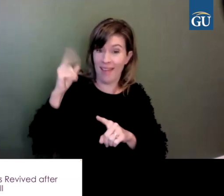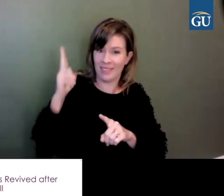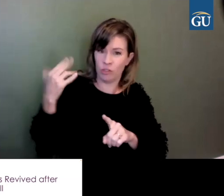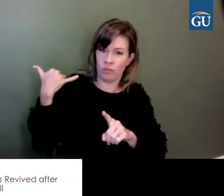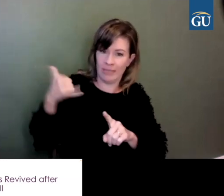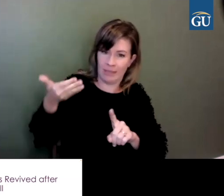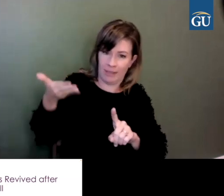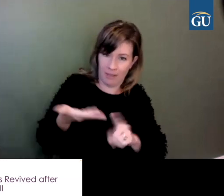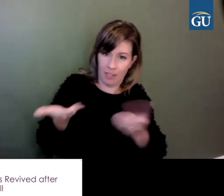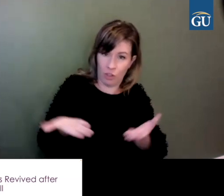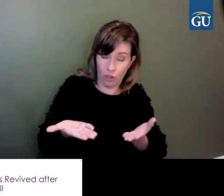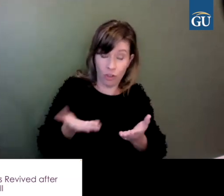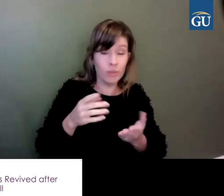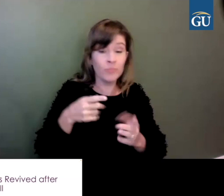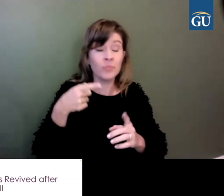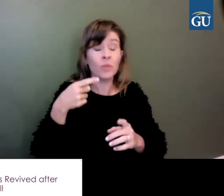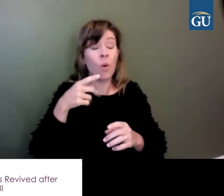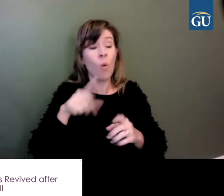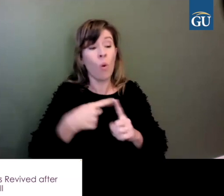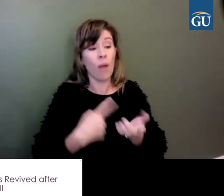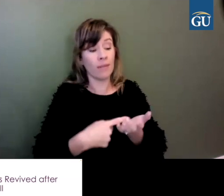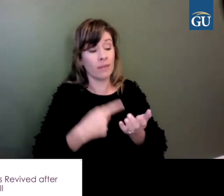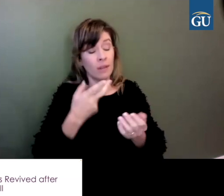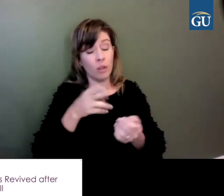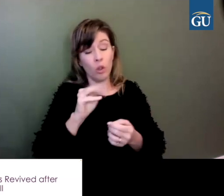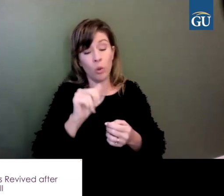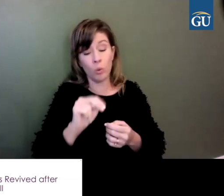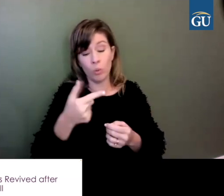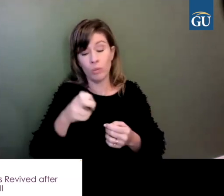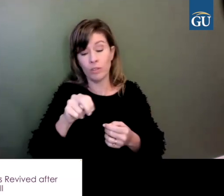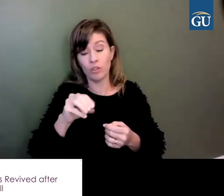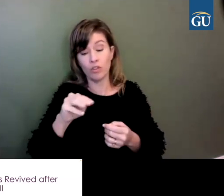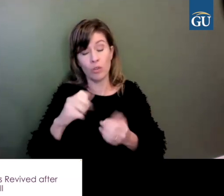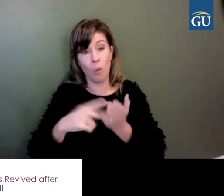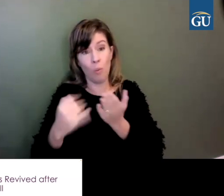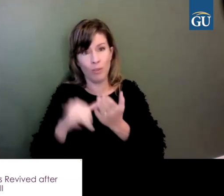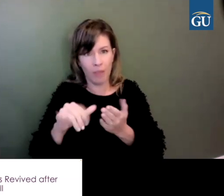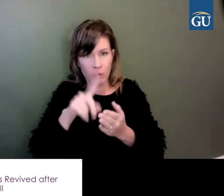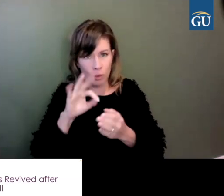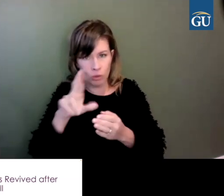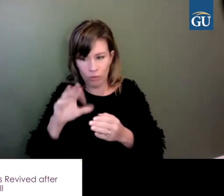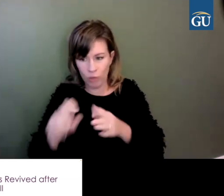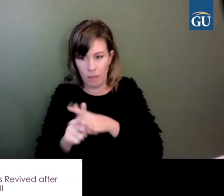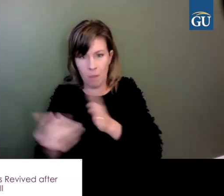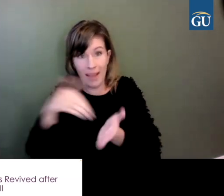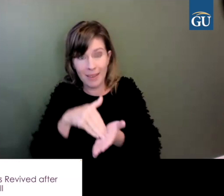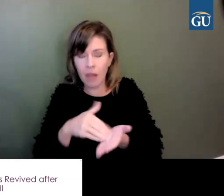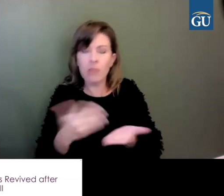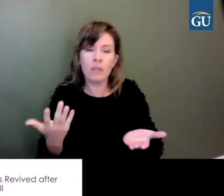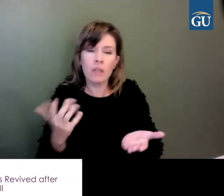project and these questions of race came back, that it was almost inevitable that these questions of race would come back because we never truly closed the door on the